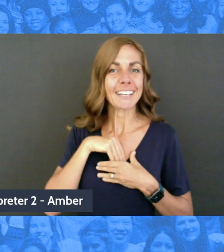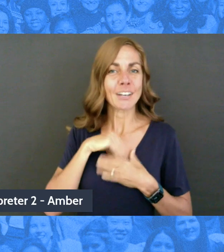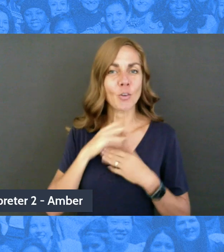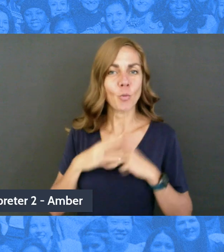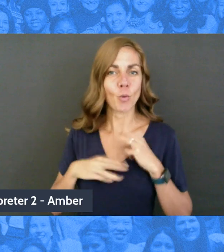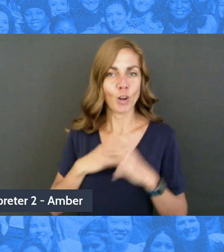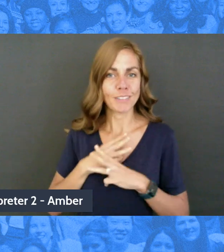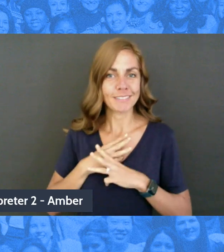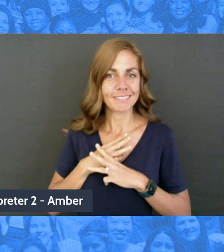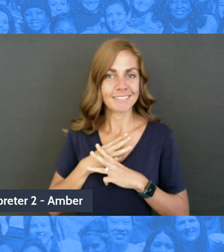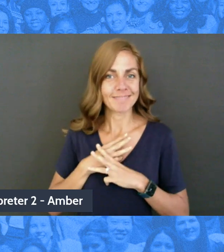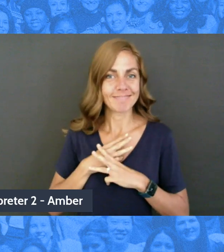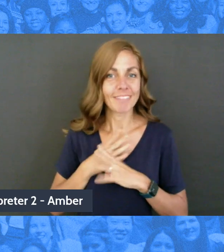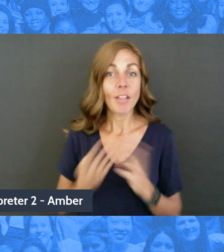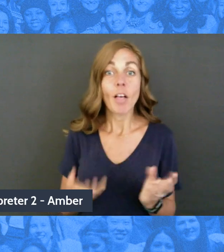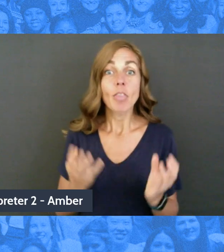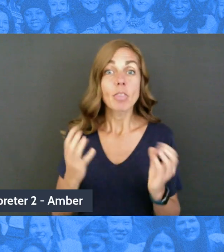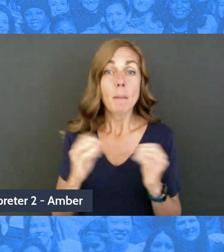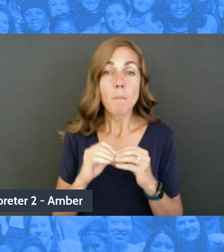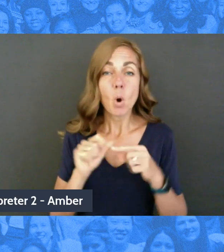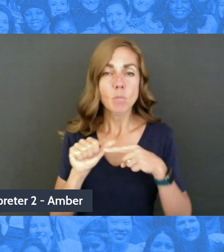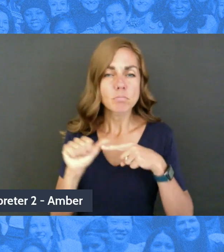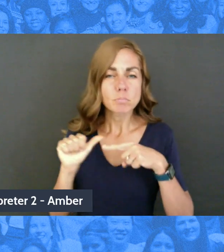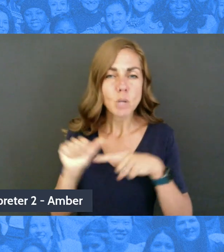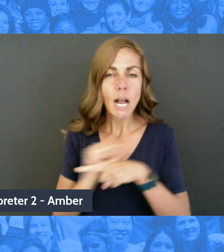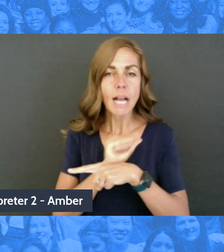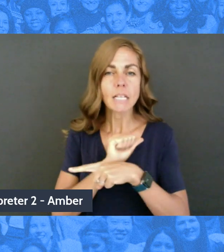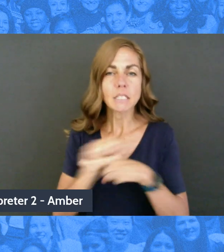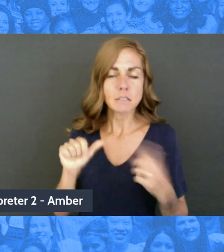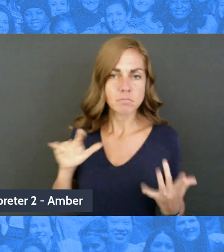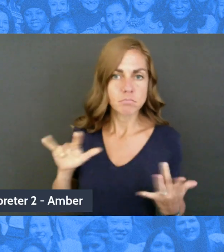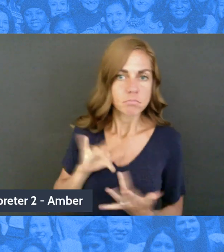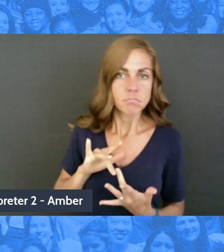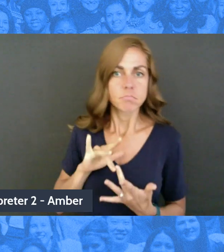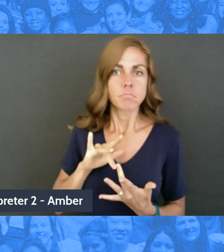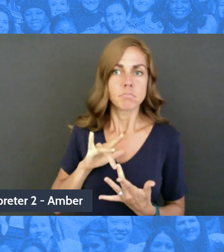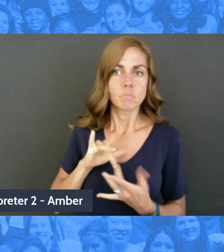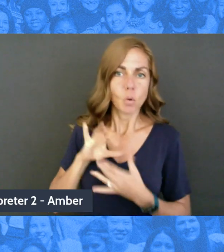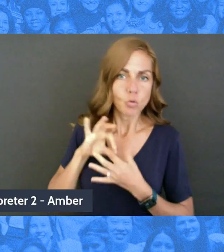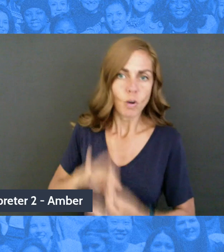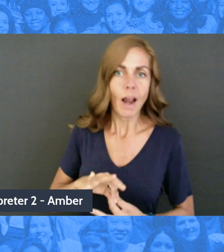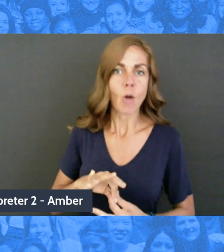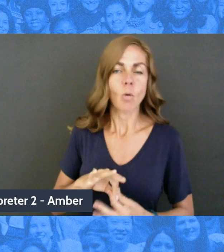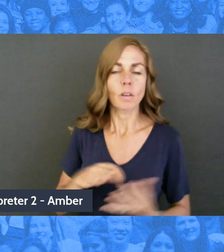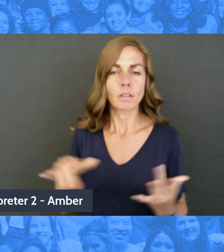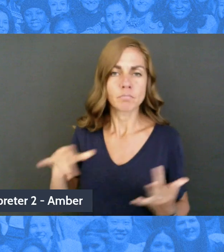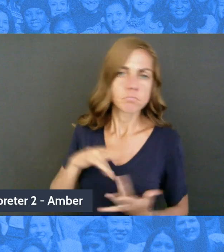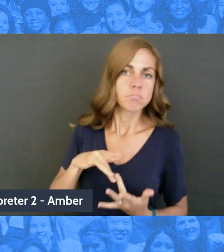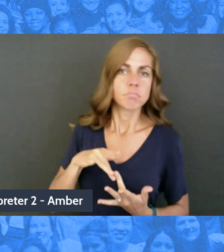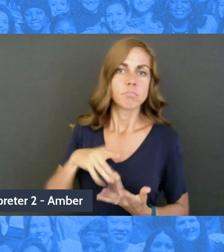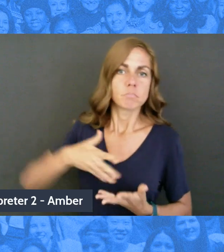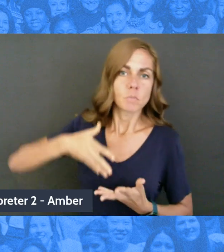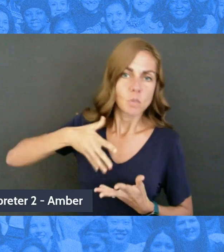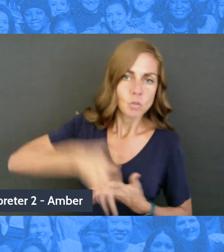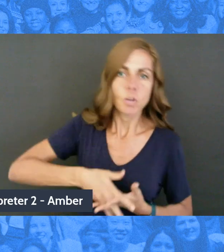And the more you practice being grounded, being calm and being clear,